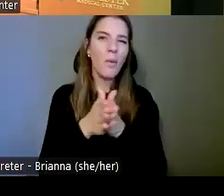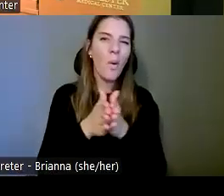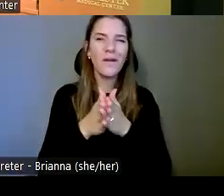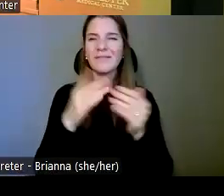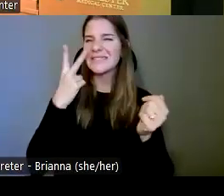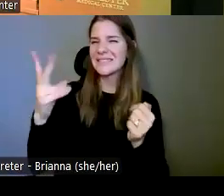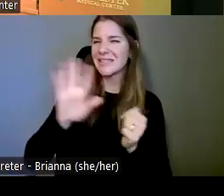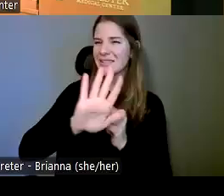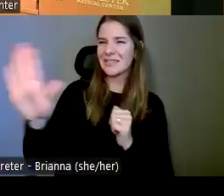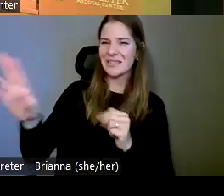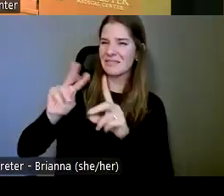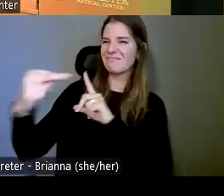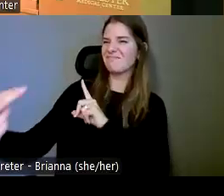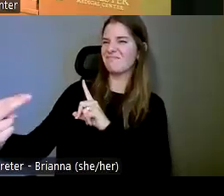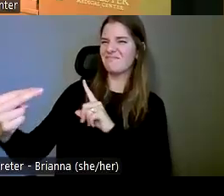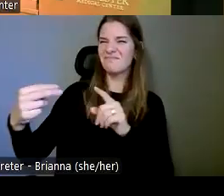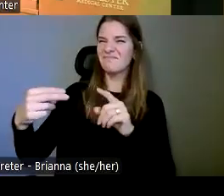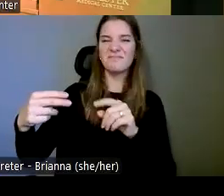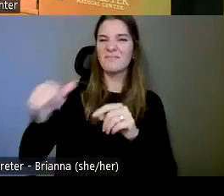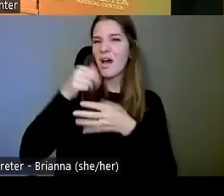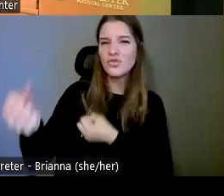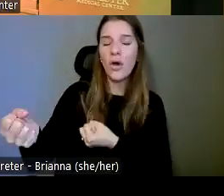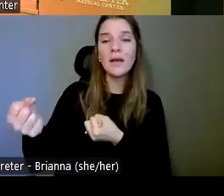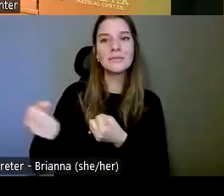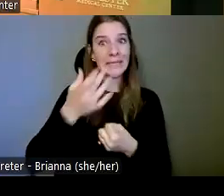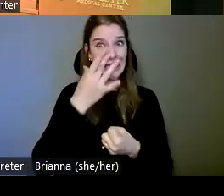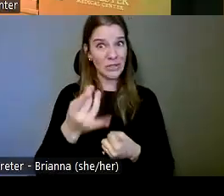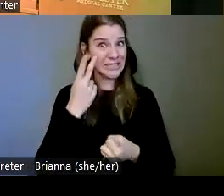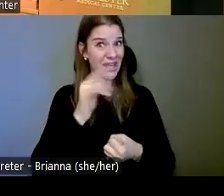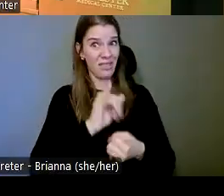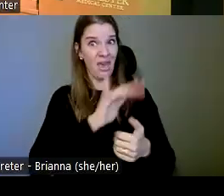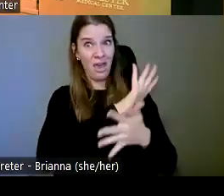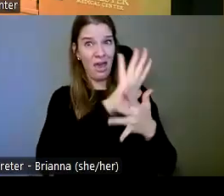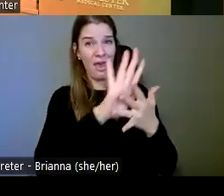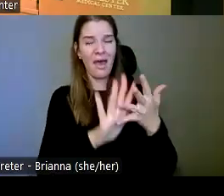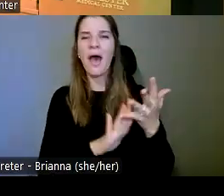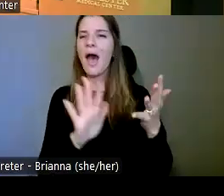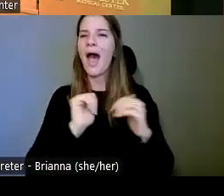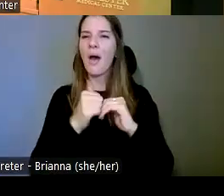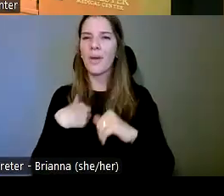And it's interesting when you're dealing with that is first of all, how do you repair that? Um,